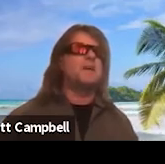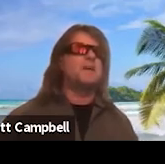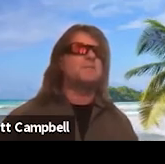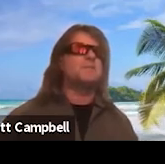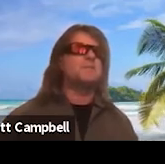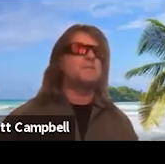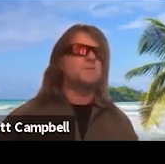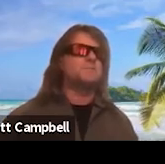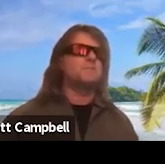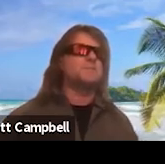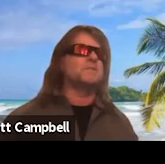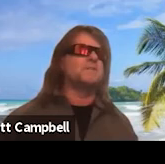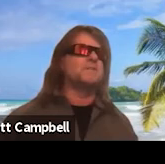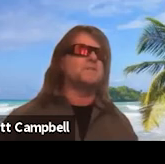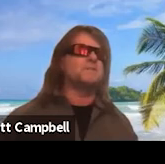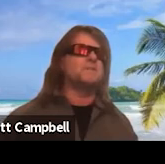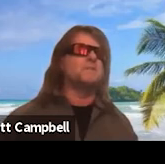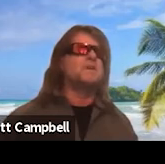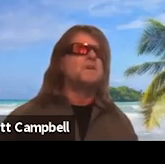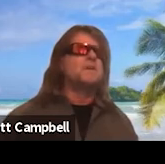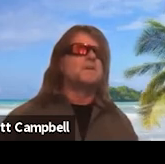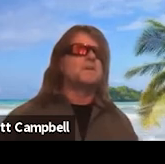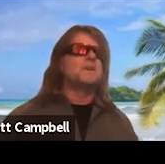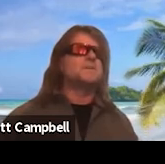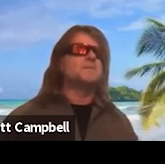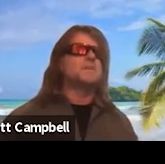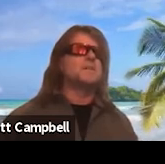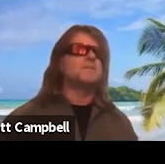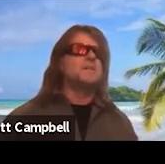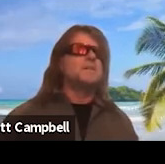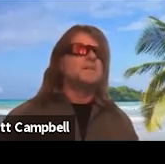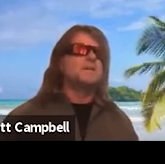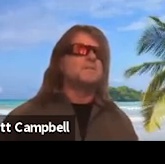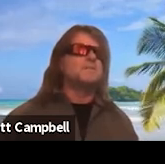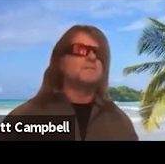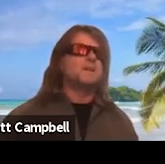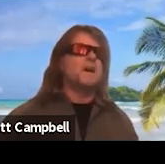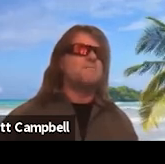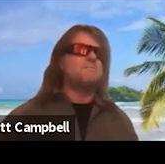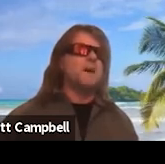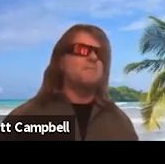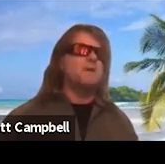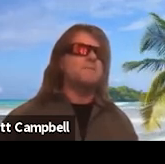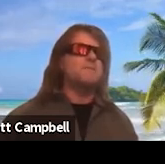I was looking at the worst of people instead of the best of people and coming to realize that I might be